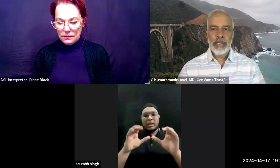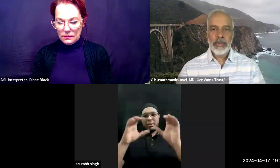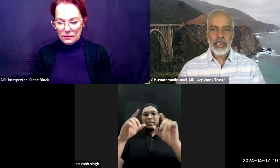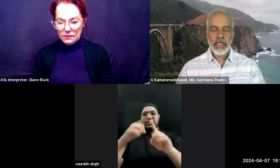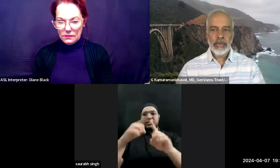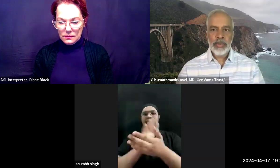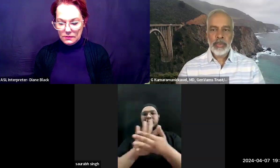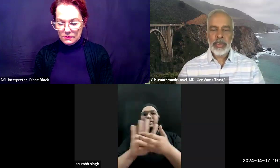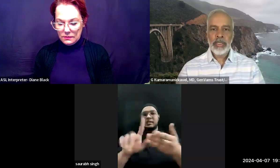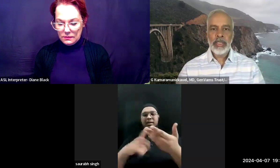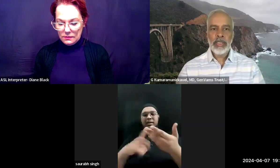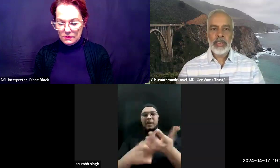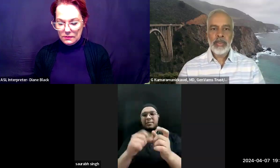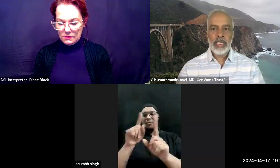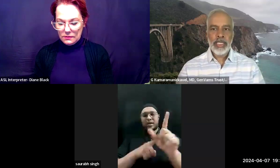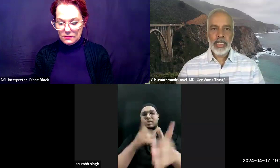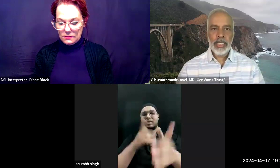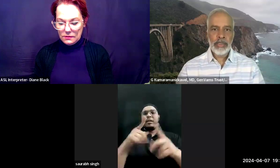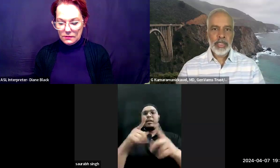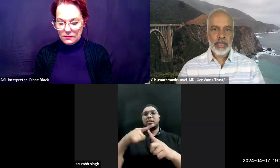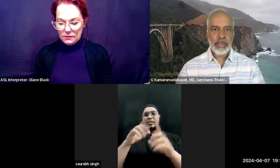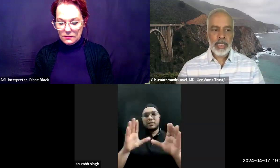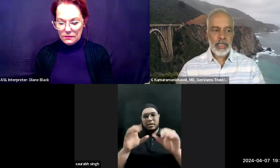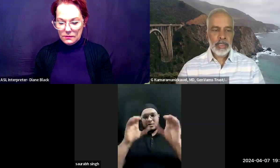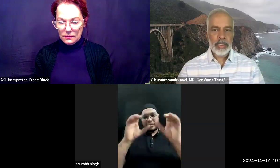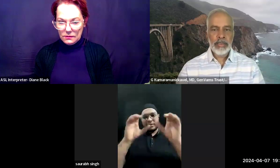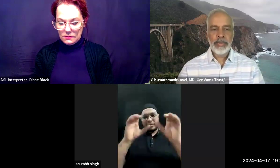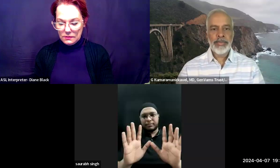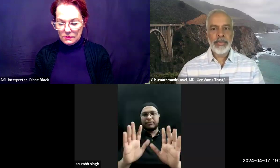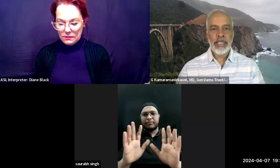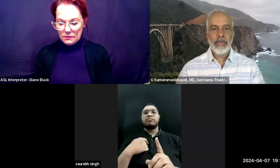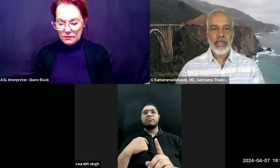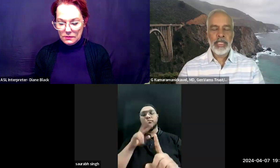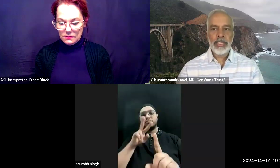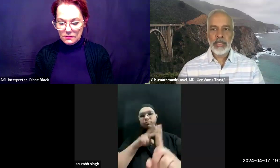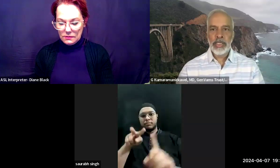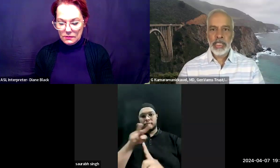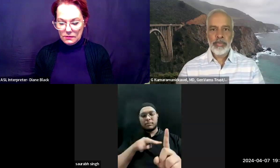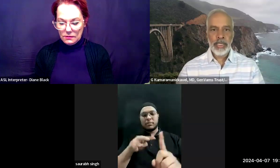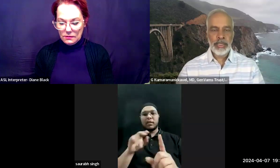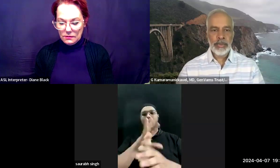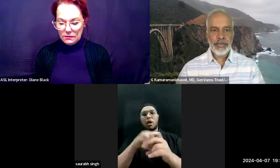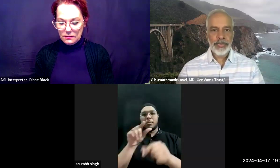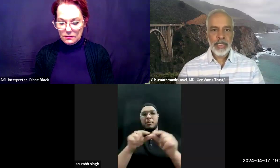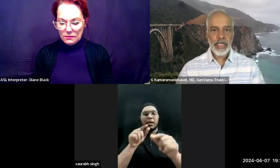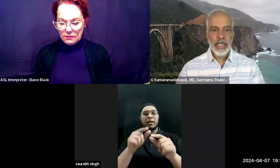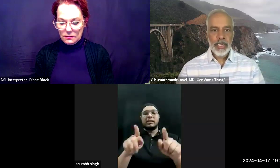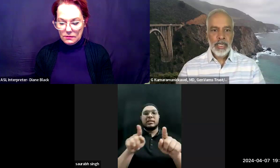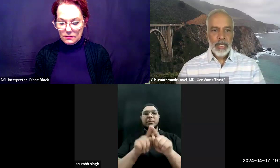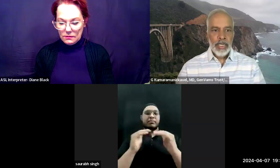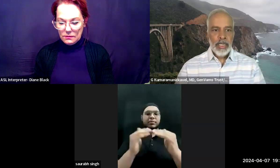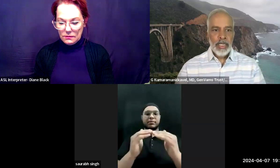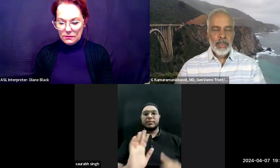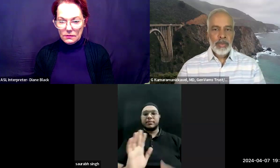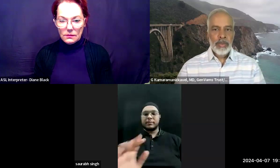briefly touch upon on the clinical aspect so that everybody is on the same page.